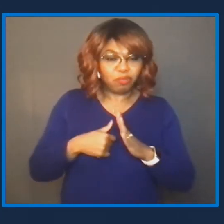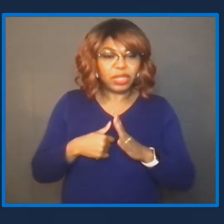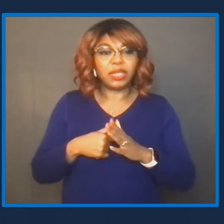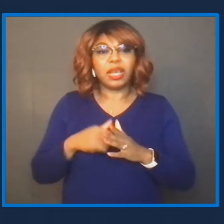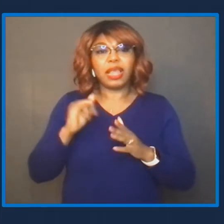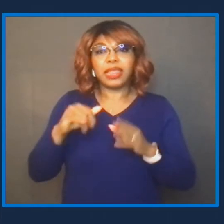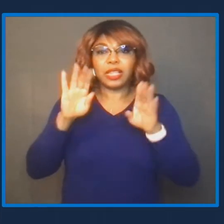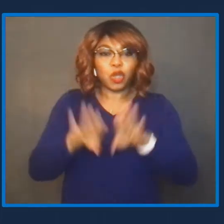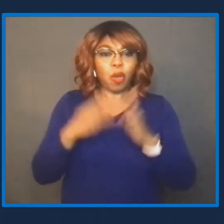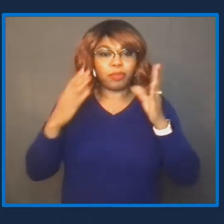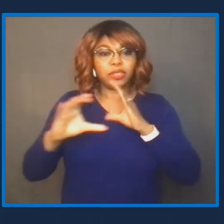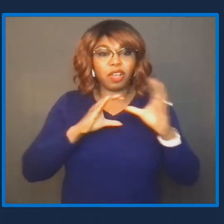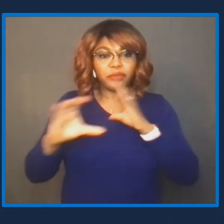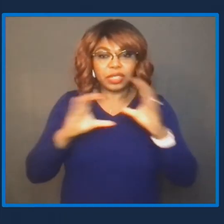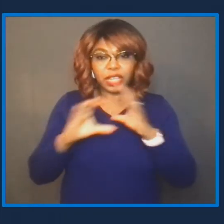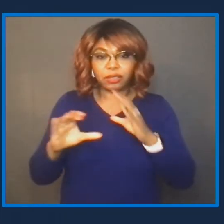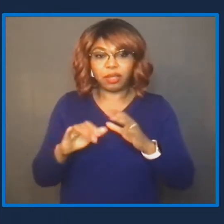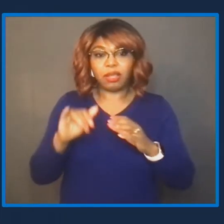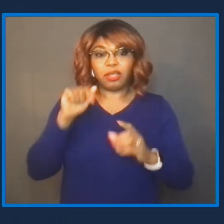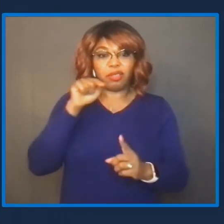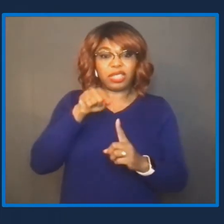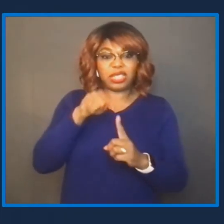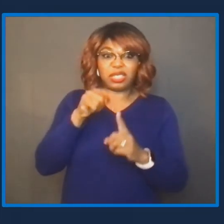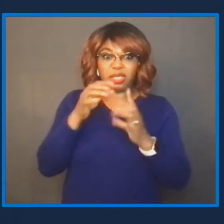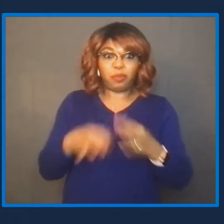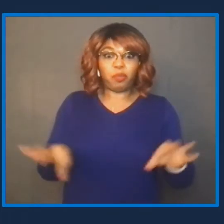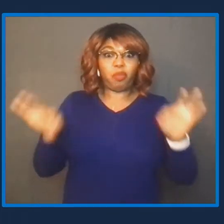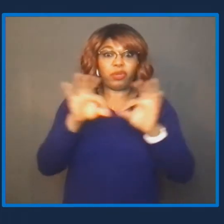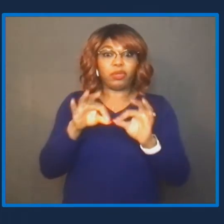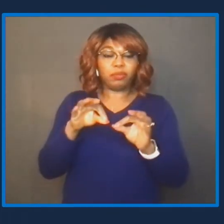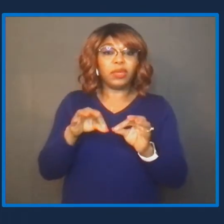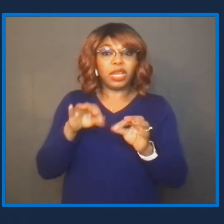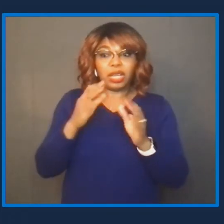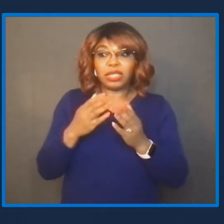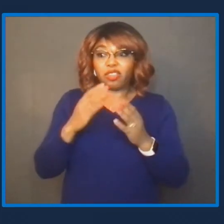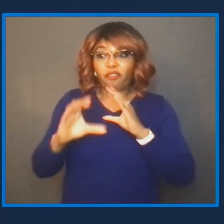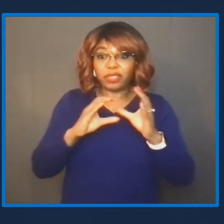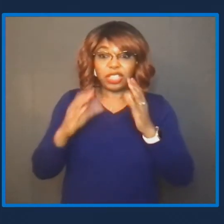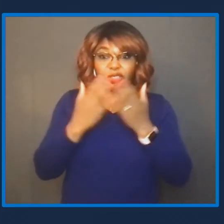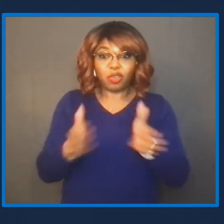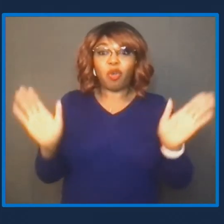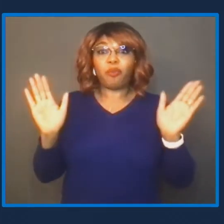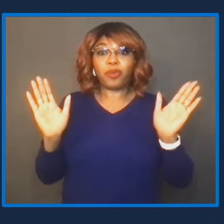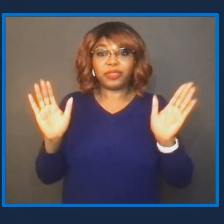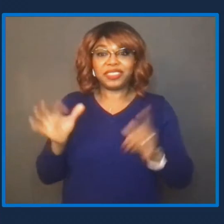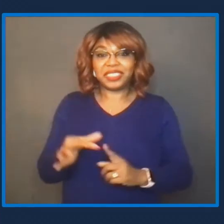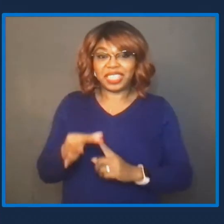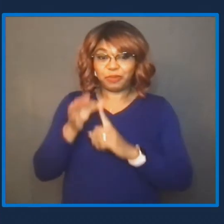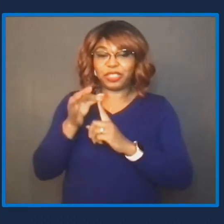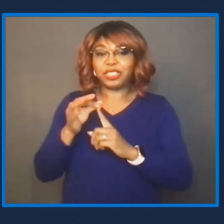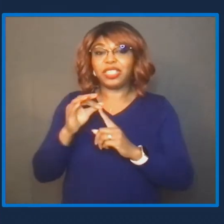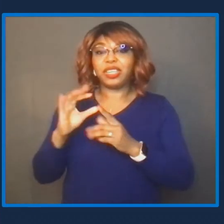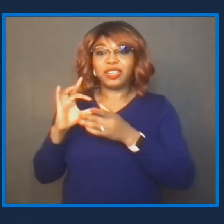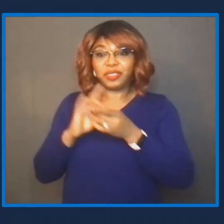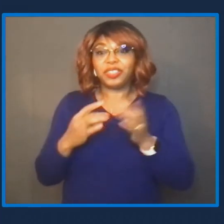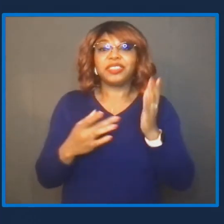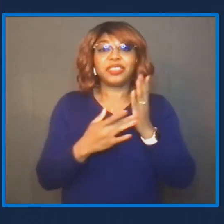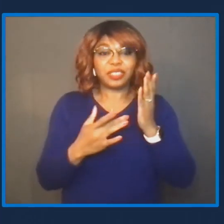And this is the key point, it opens up the conversations, especially around technology. How we can have conversations now